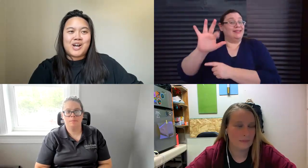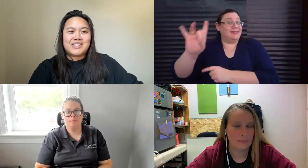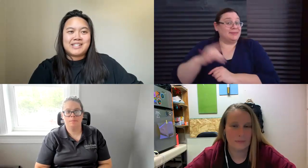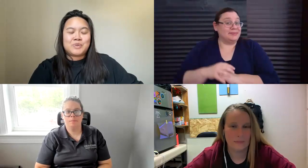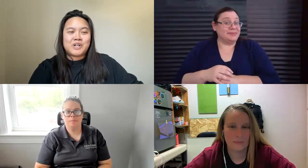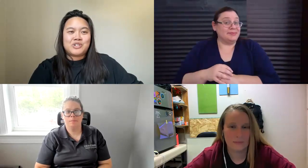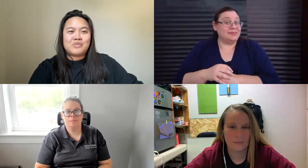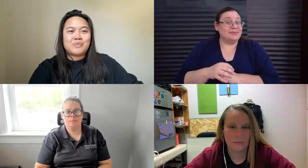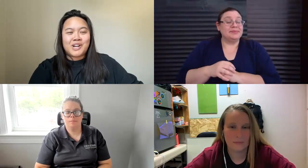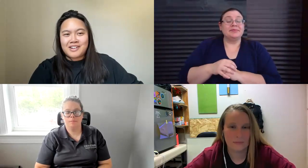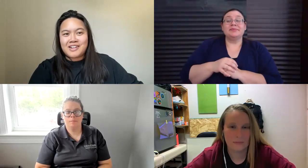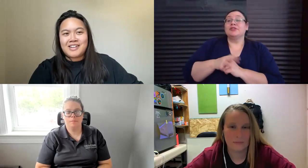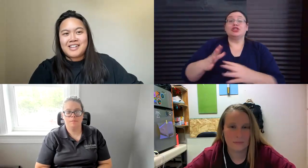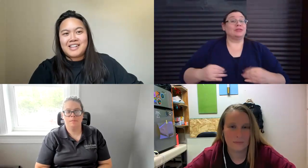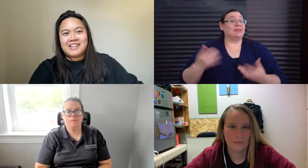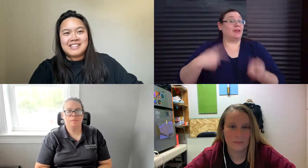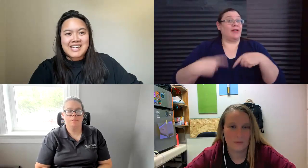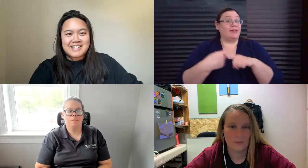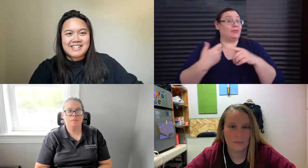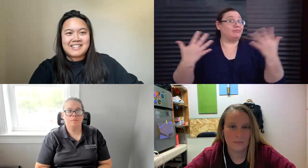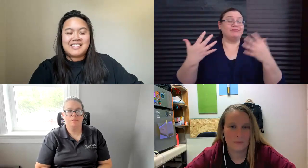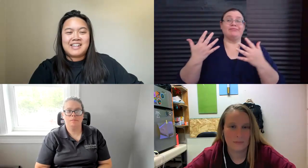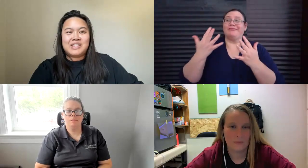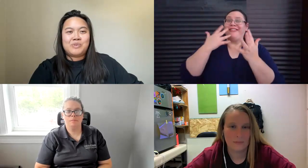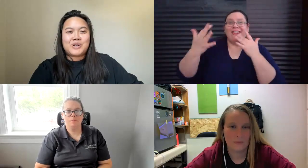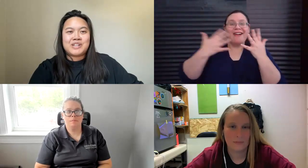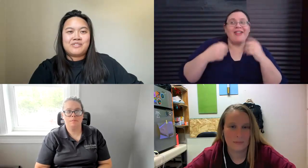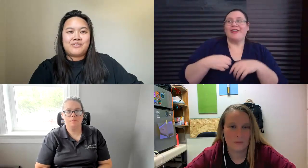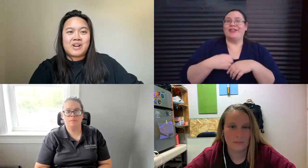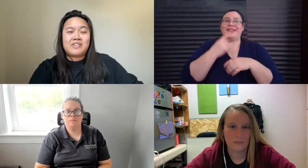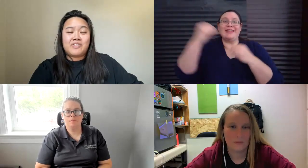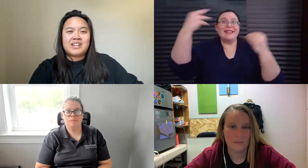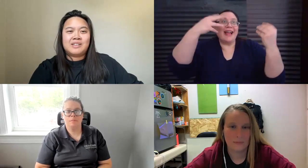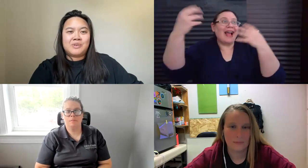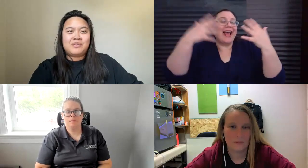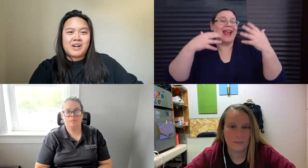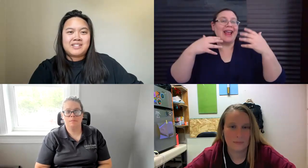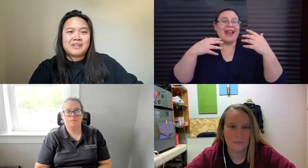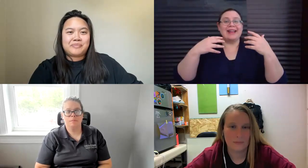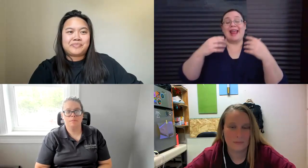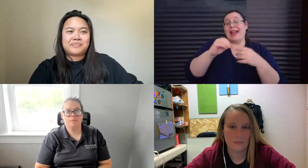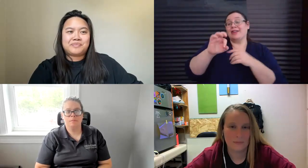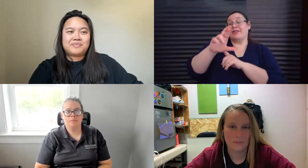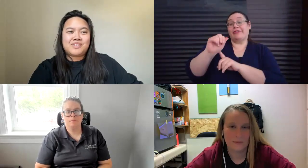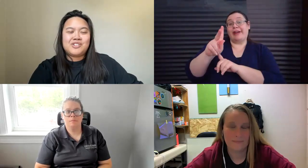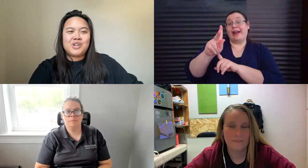She draws inspiration from color, light, and the works of Frank Lloyd Wright.